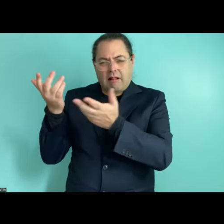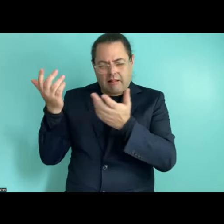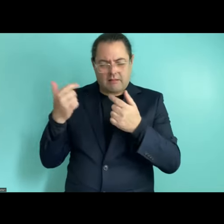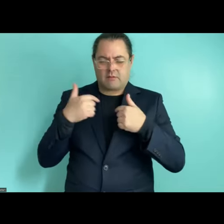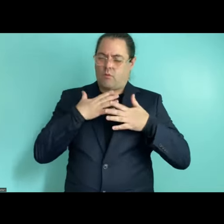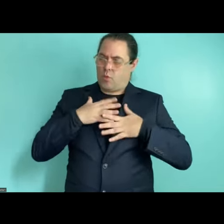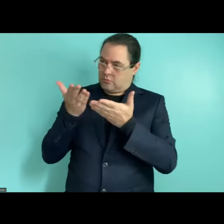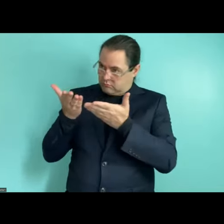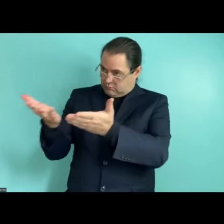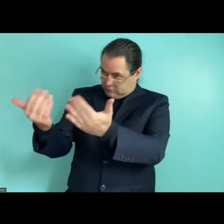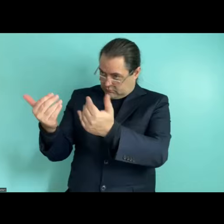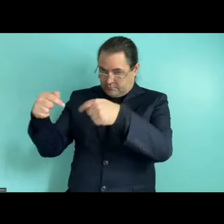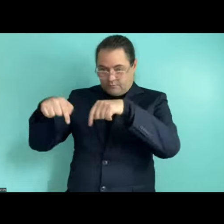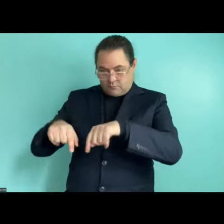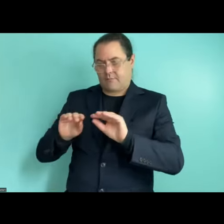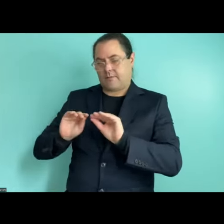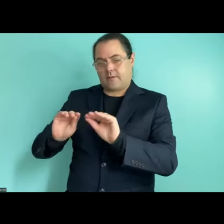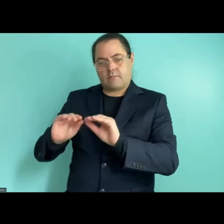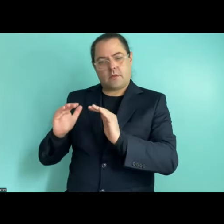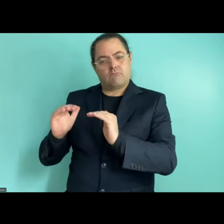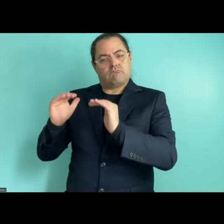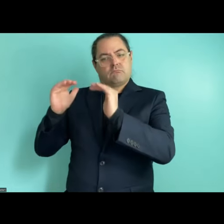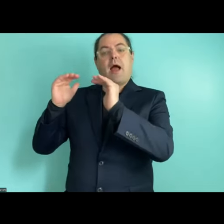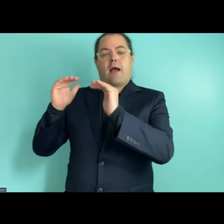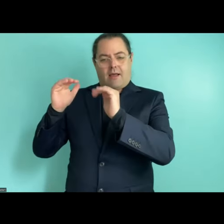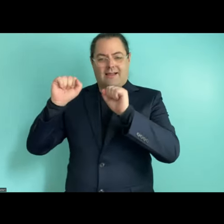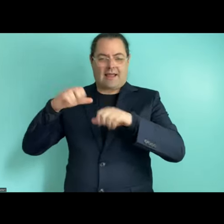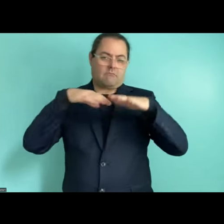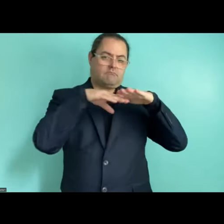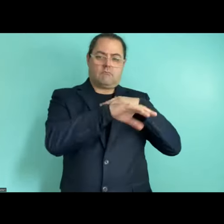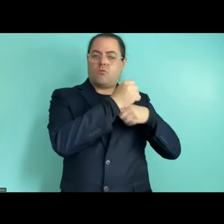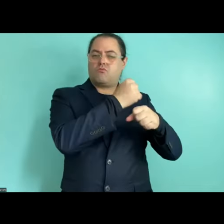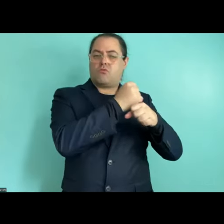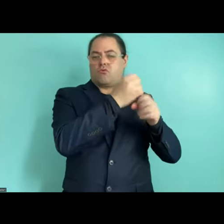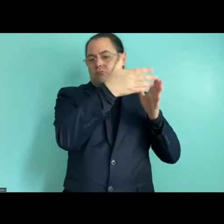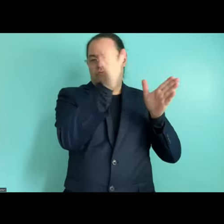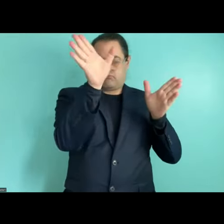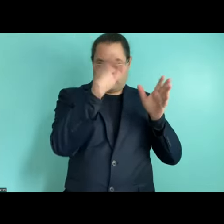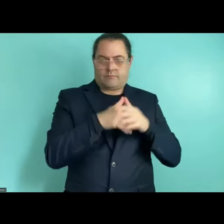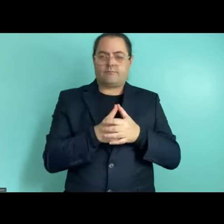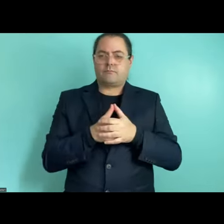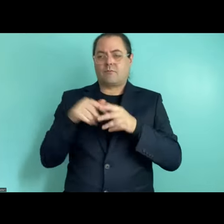of being employed. So through this program actually created accessibility for skills